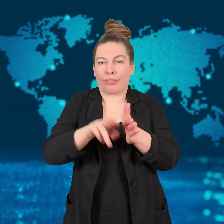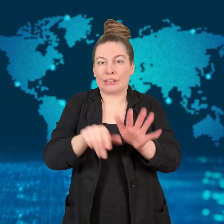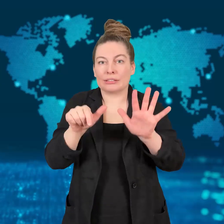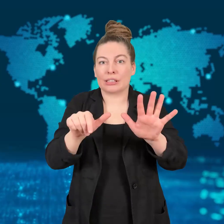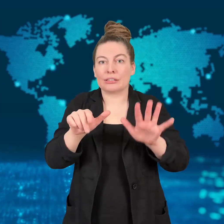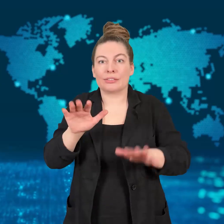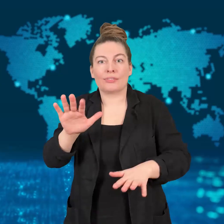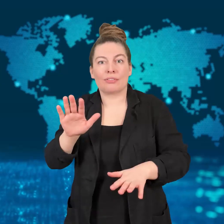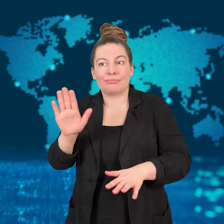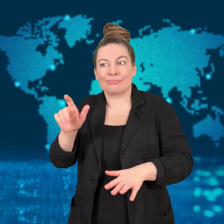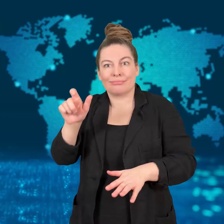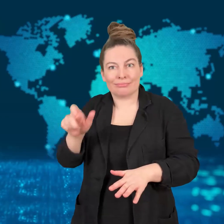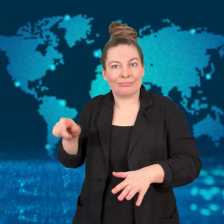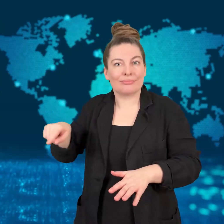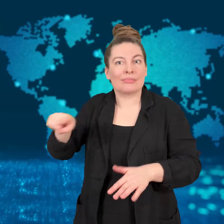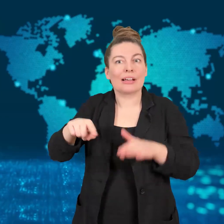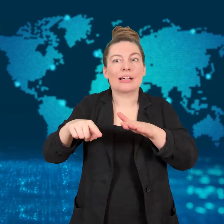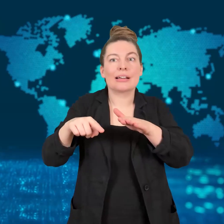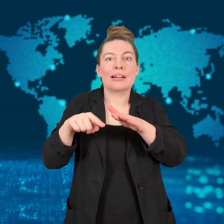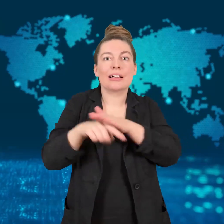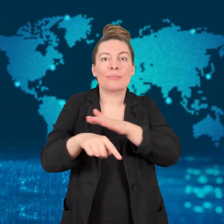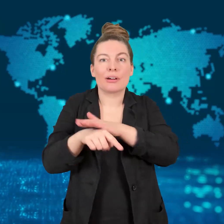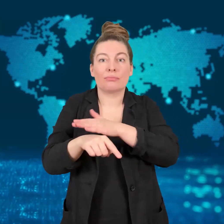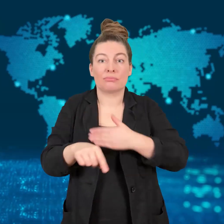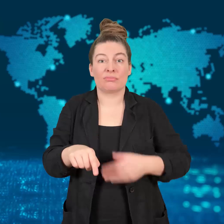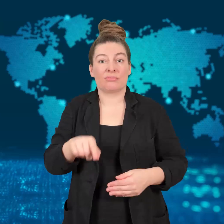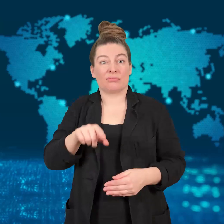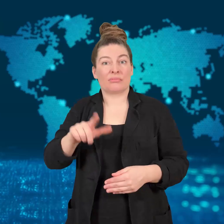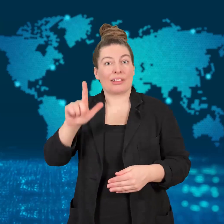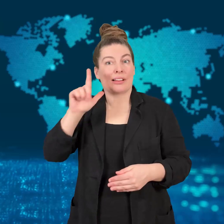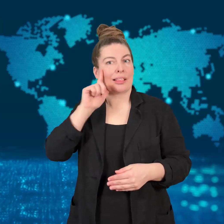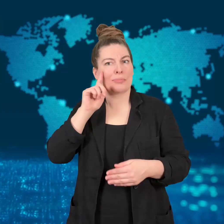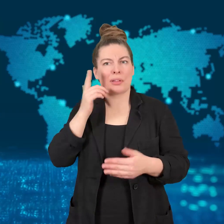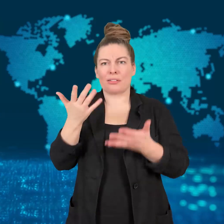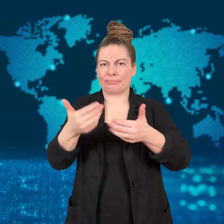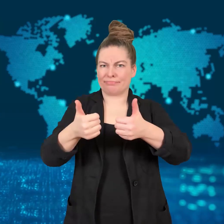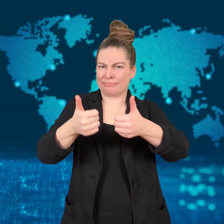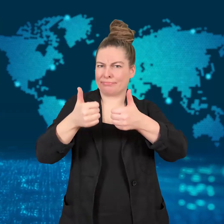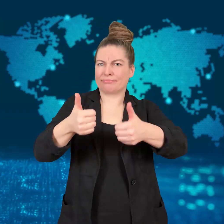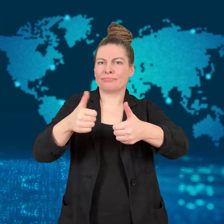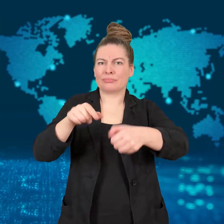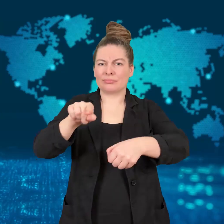be found in Libya.